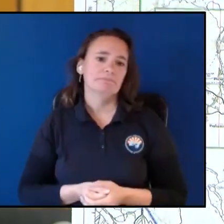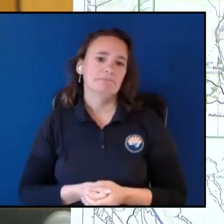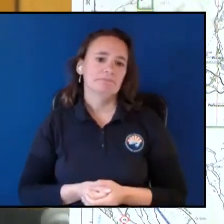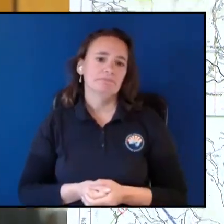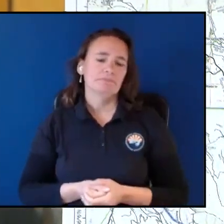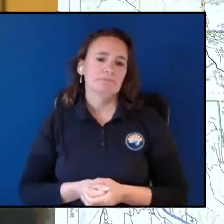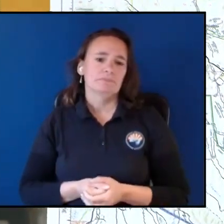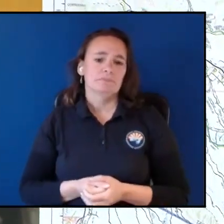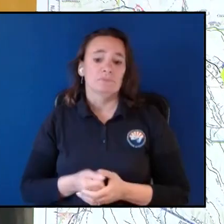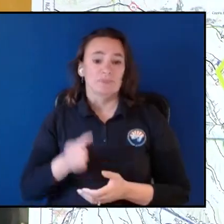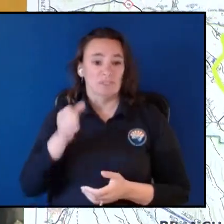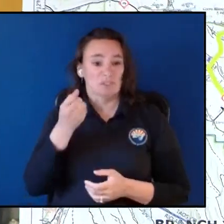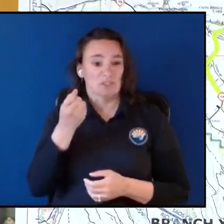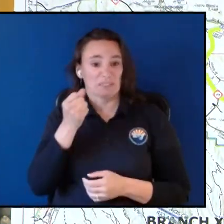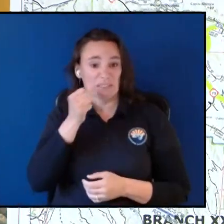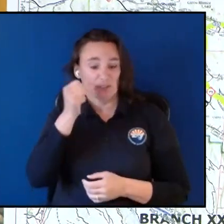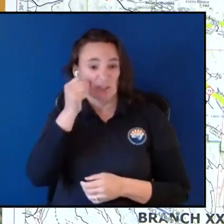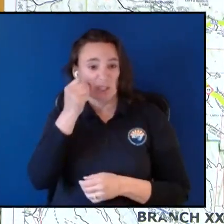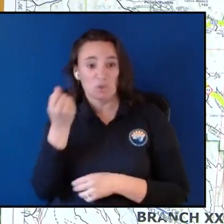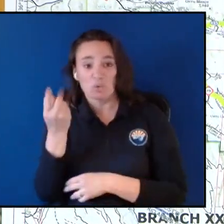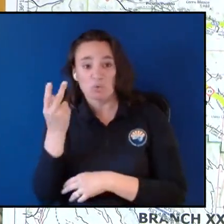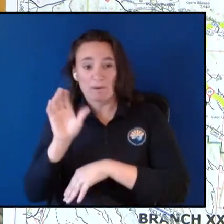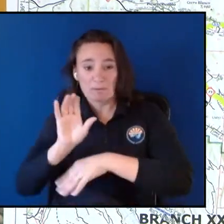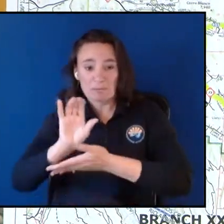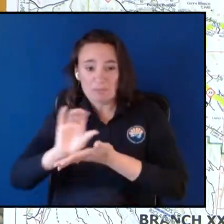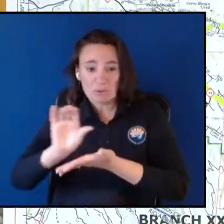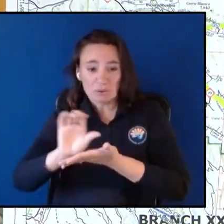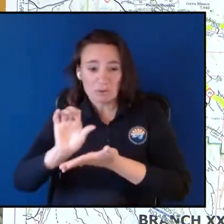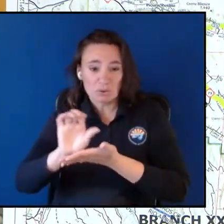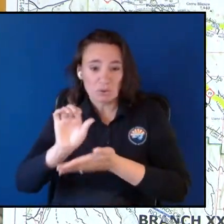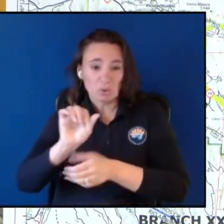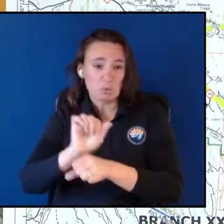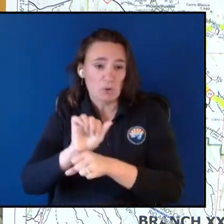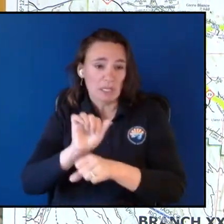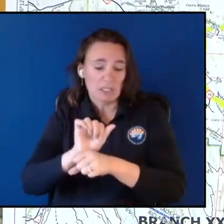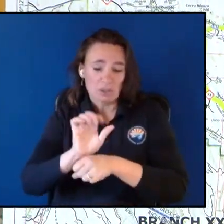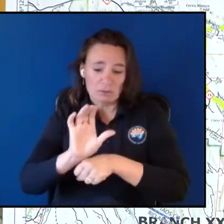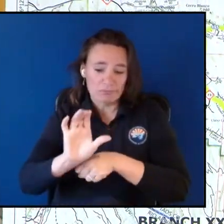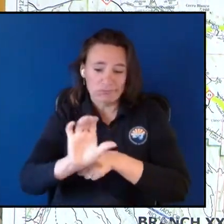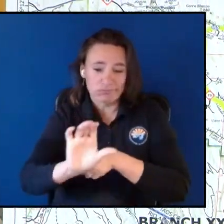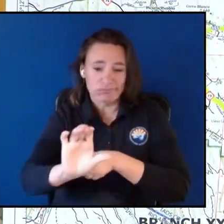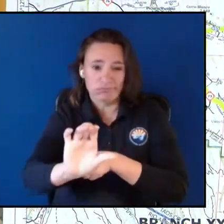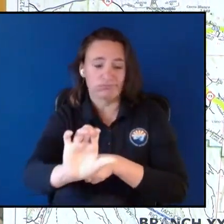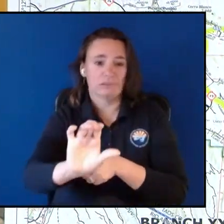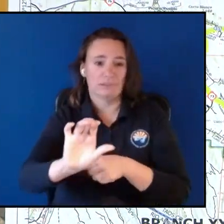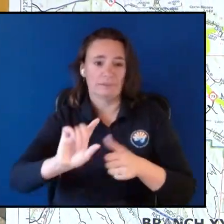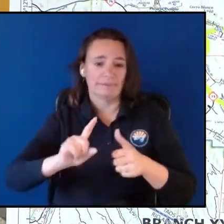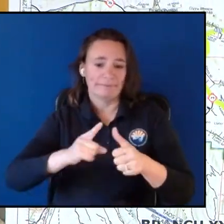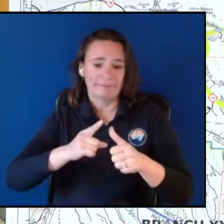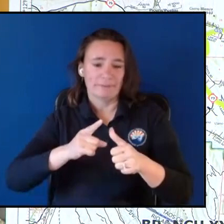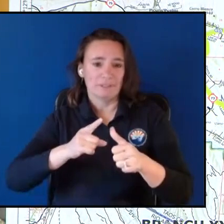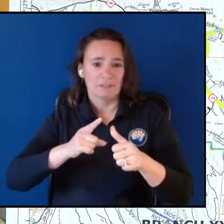in here working to pioneer, which pioneering is just when you're the first time going through something, so if you're